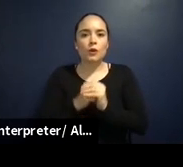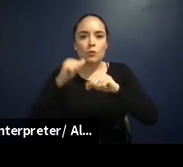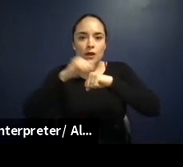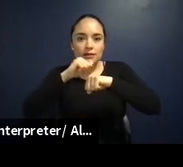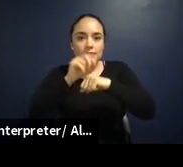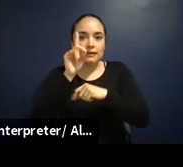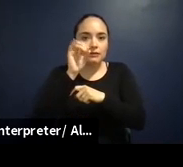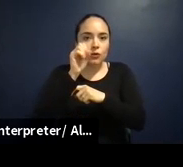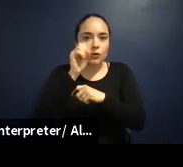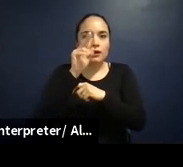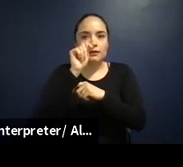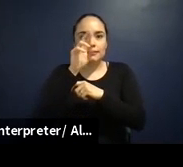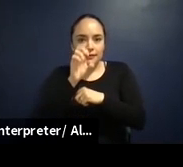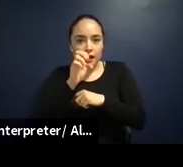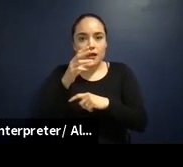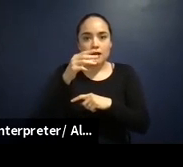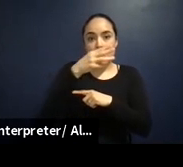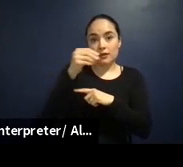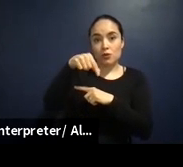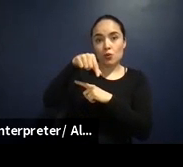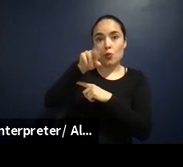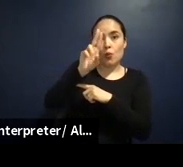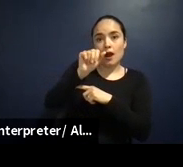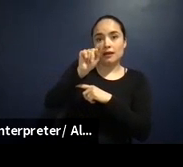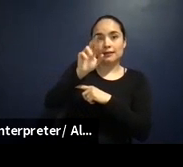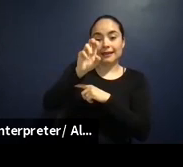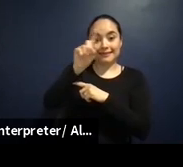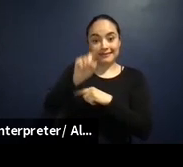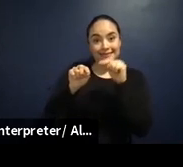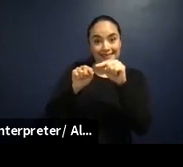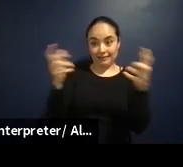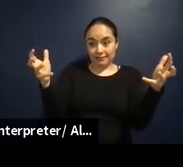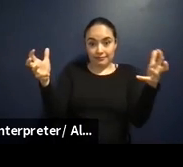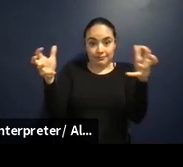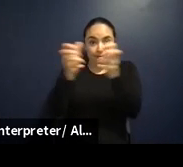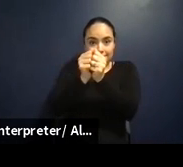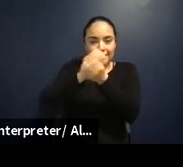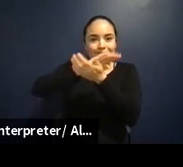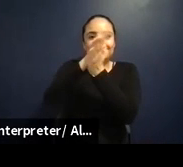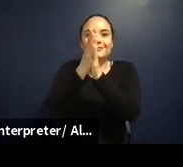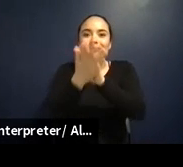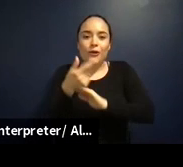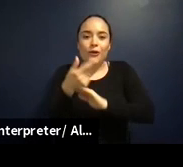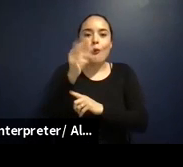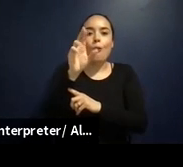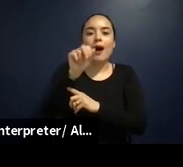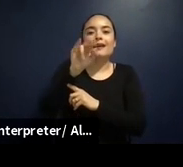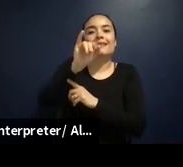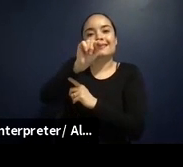[Kim]: Sure. So granite is a very common rock found on the surface on Earth, but it's actually an intrusive